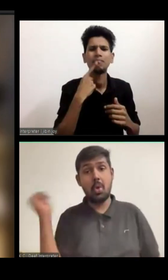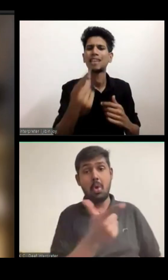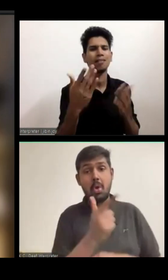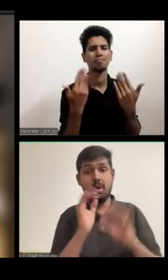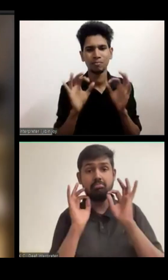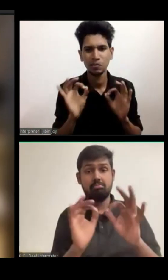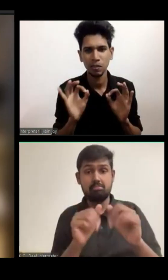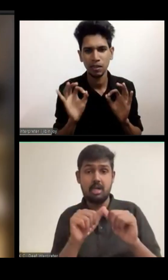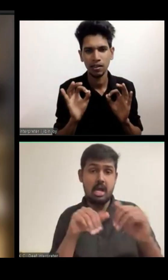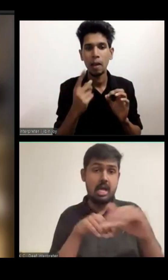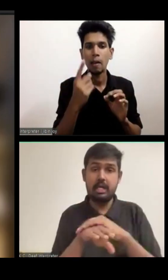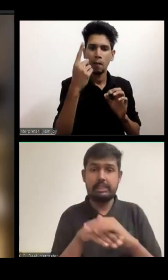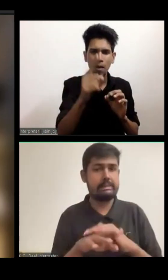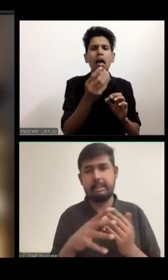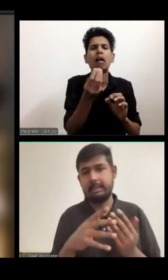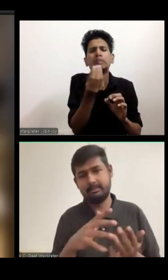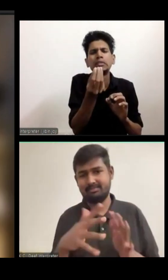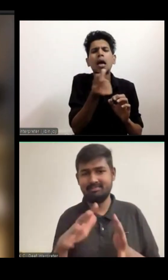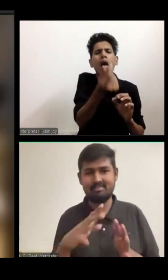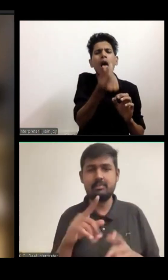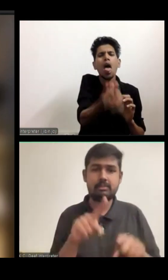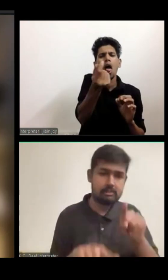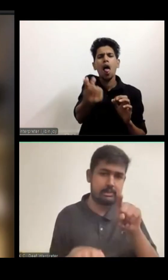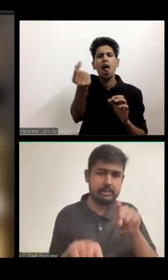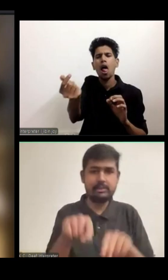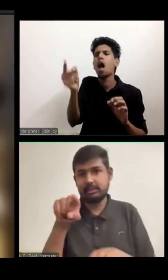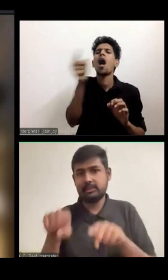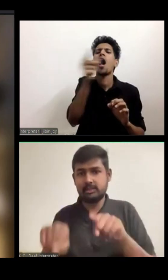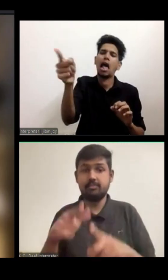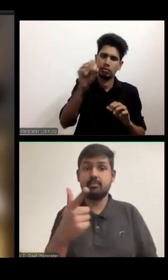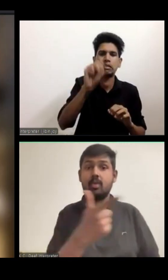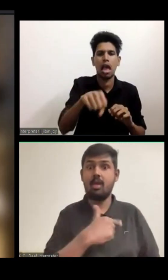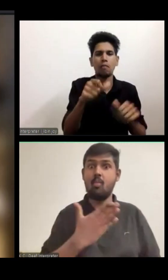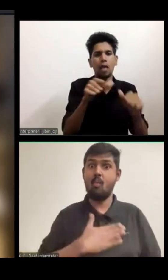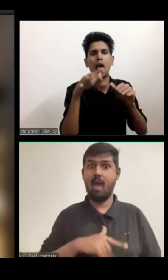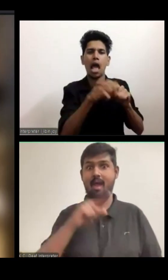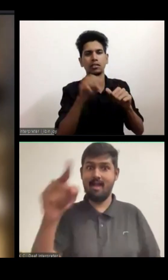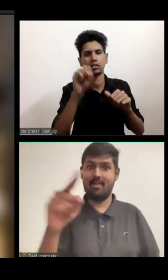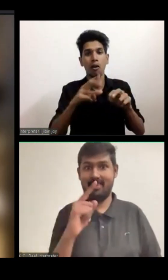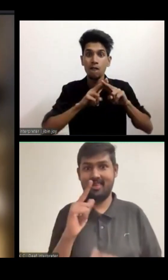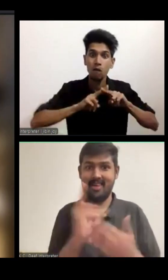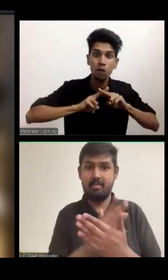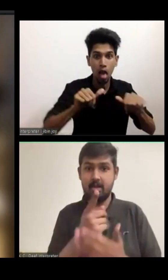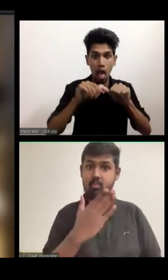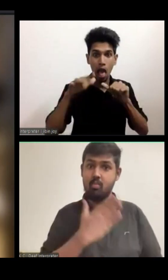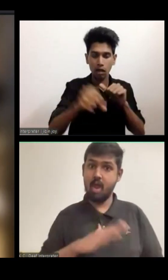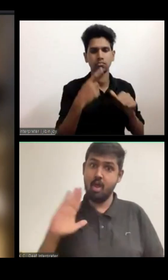When you go to a library... Do you like every book? No. But you always find something useful. So, what we have decided is...